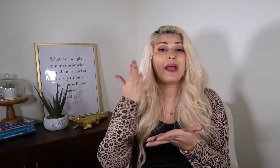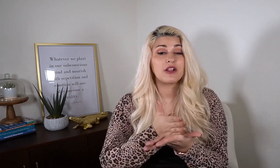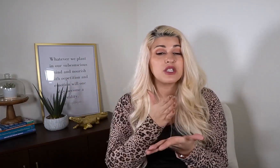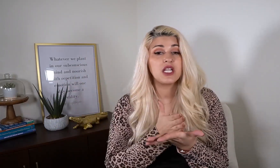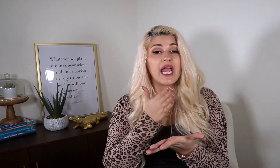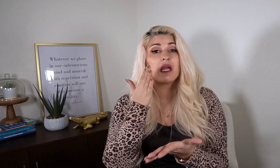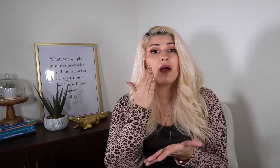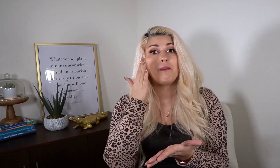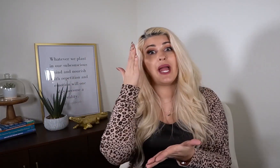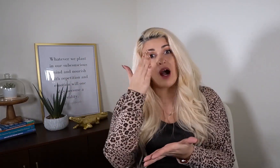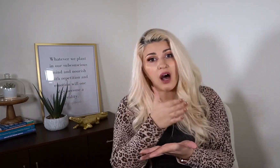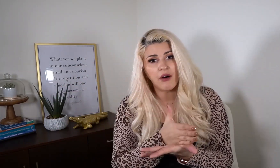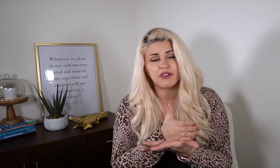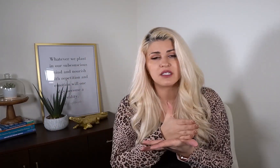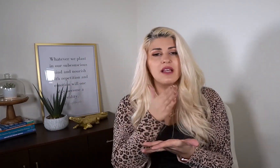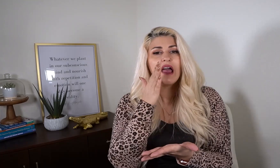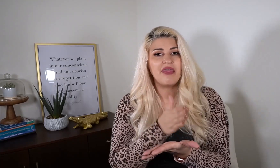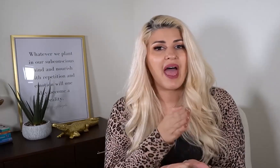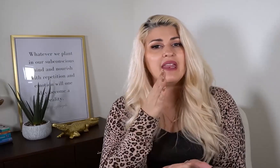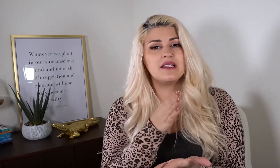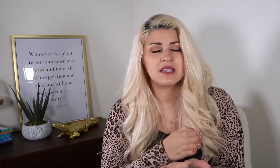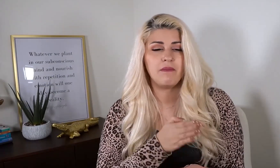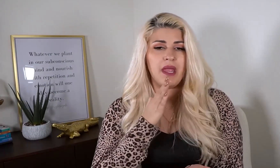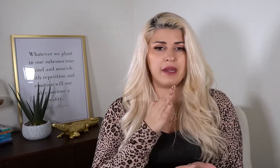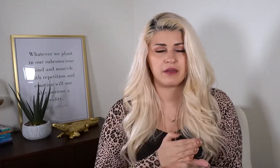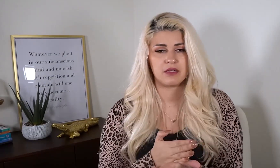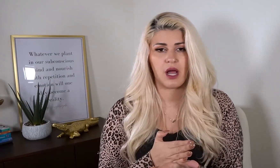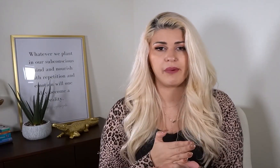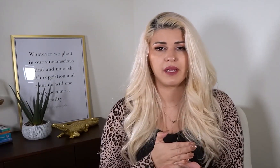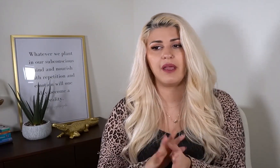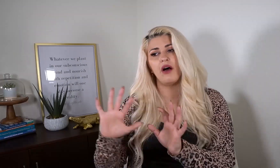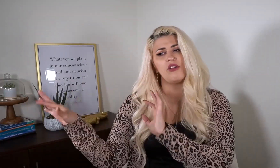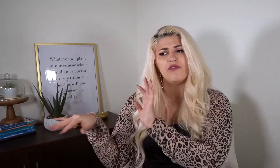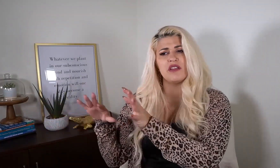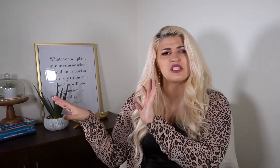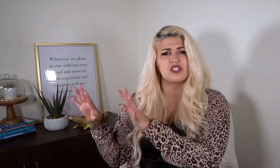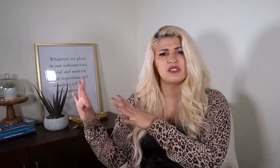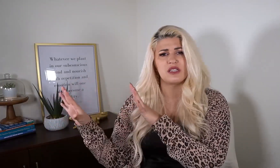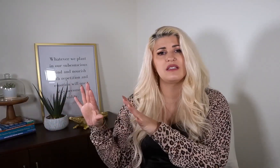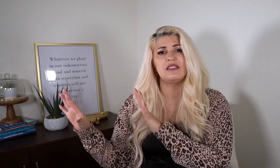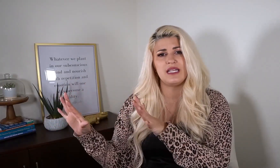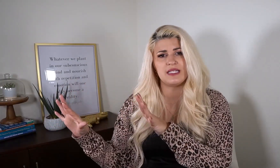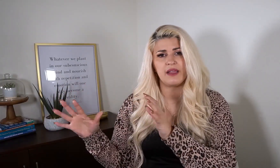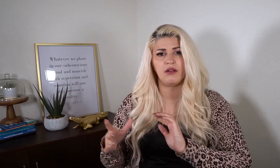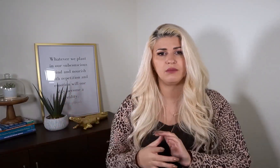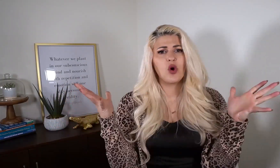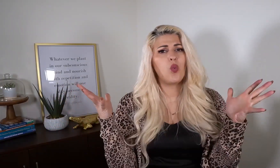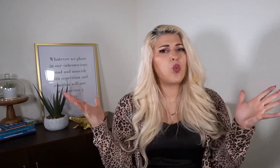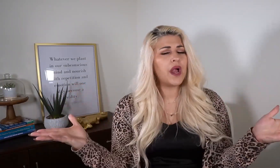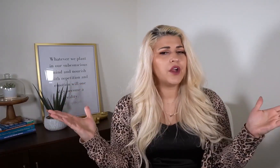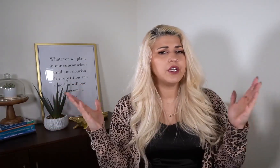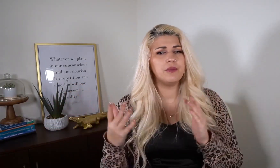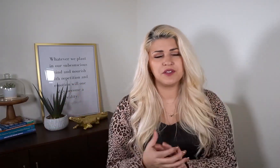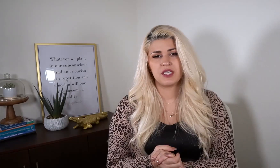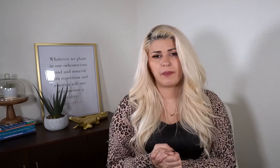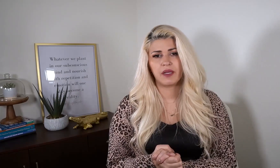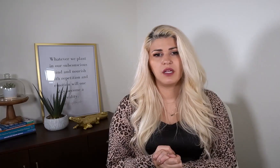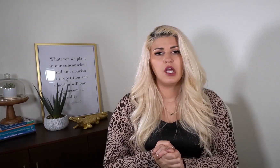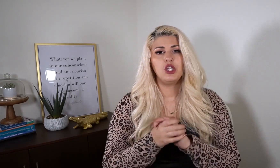I'm actually talking about my office. That is the main topic and all of this is just detail." So where do you put the topic?